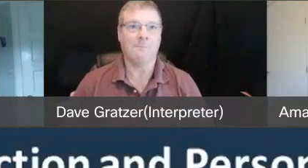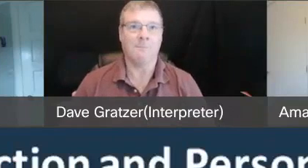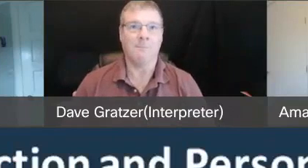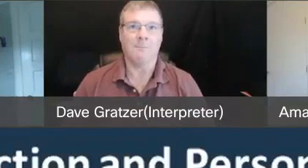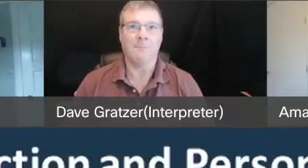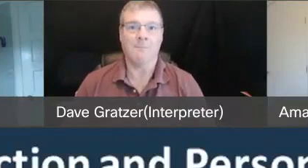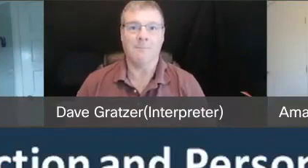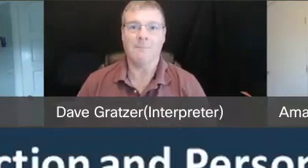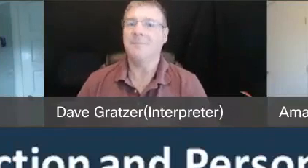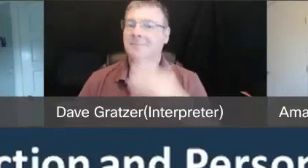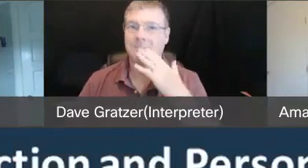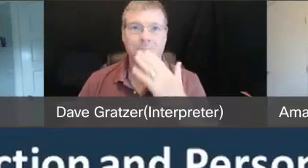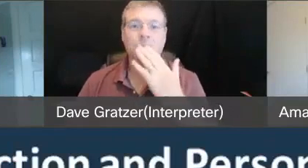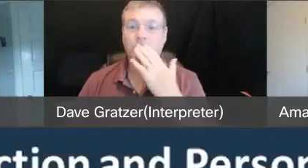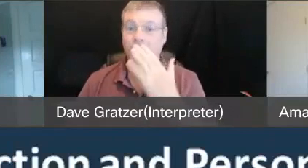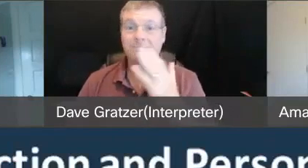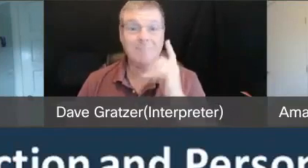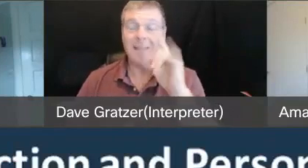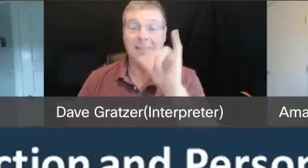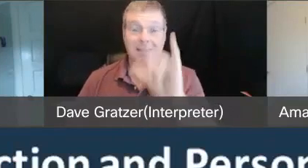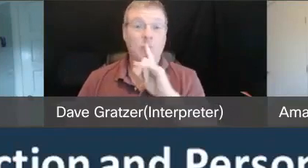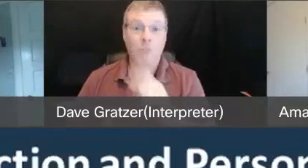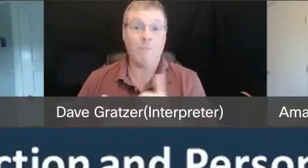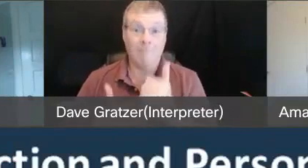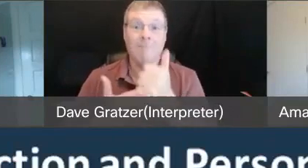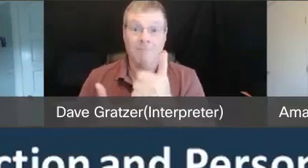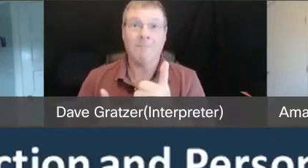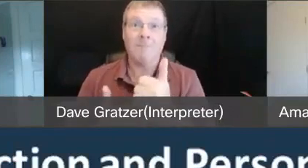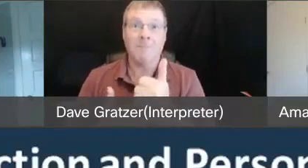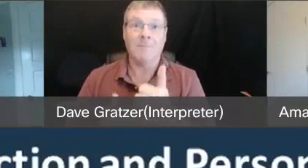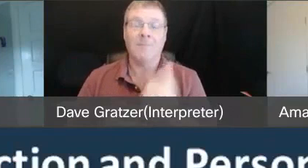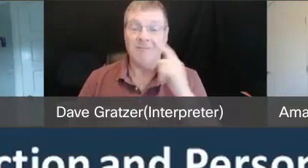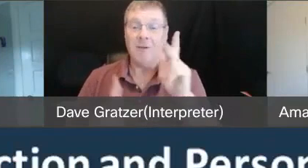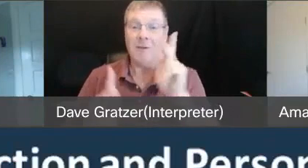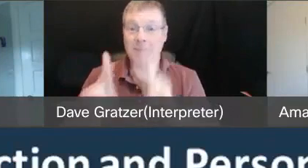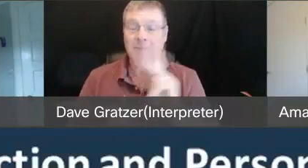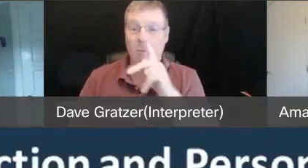Thanks, Kerry. I think those are really helpful tips for the people tuning into this webinar.